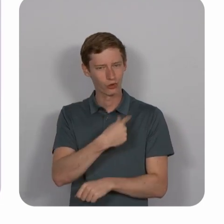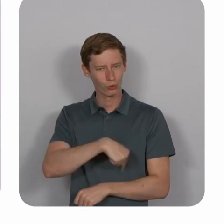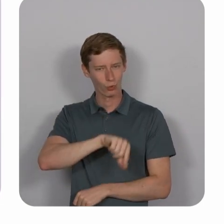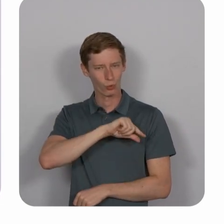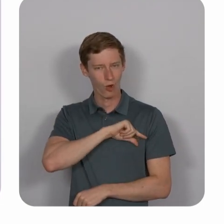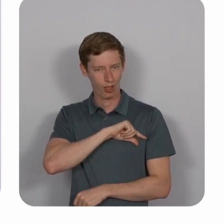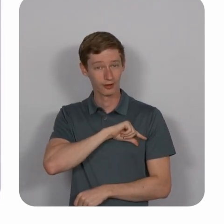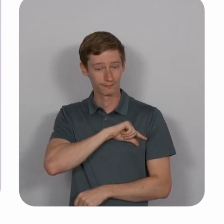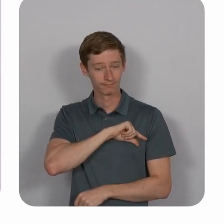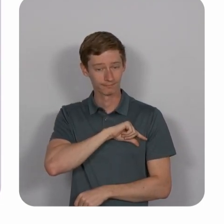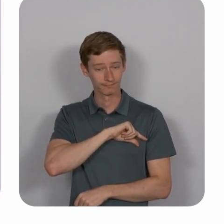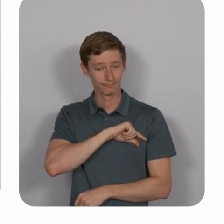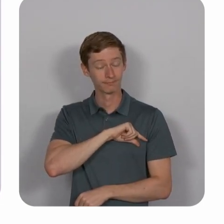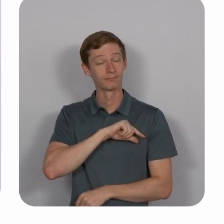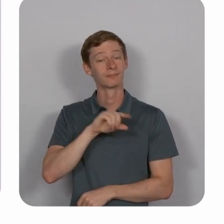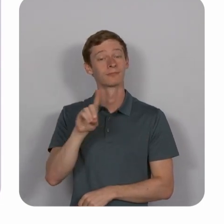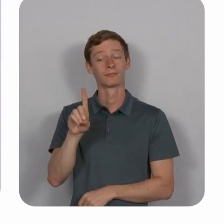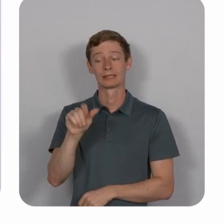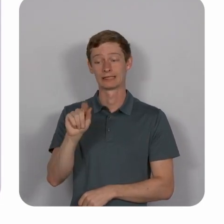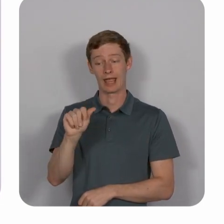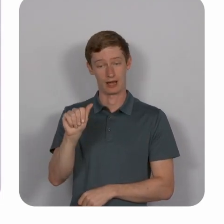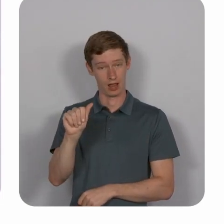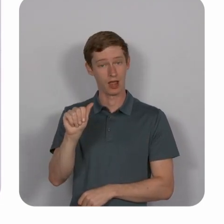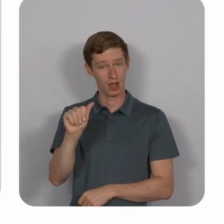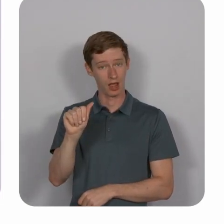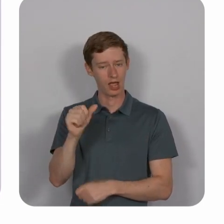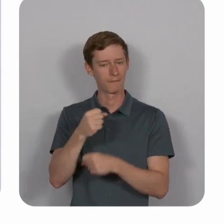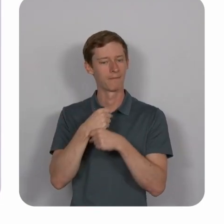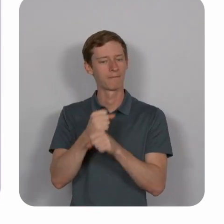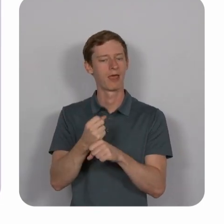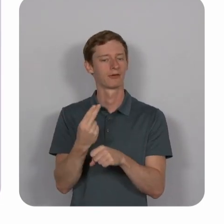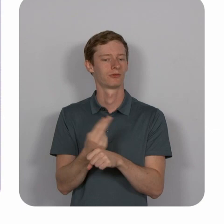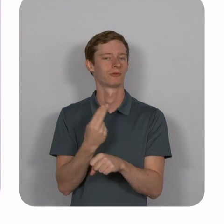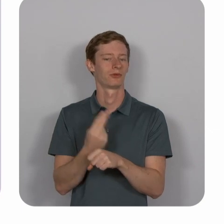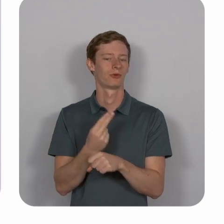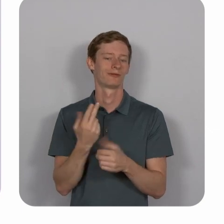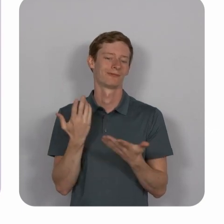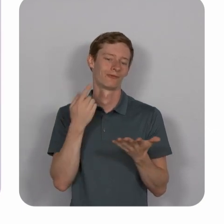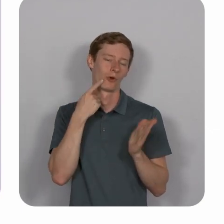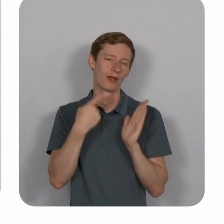The data was created using techniques such as rejection sampling,